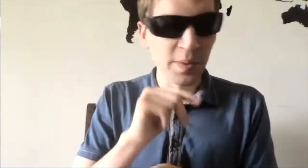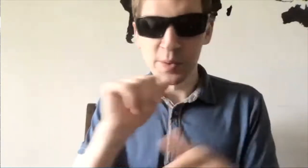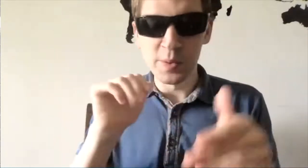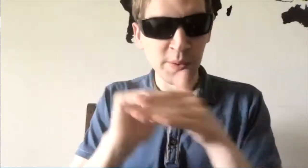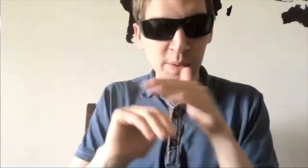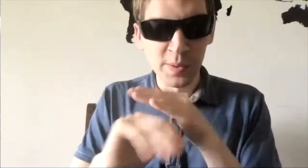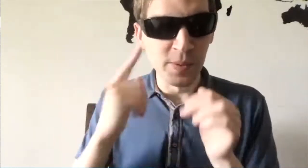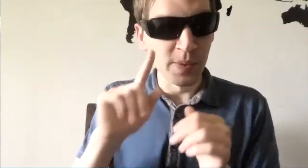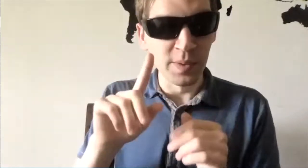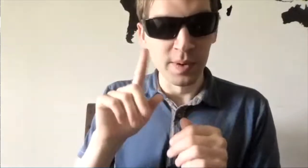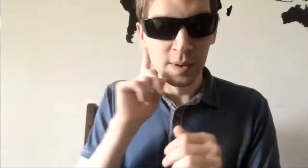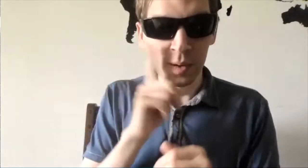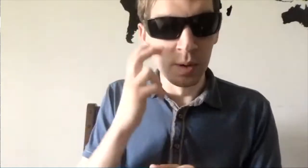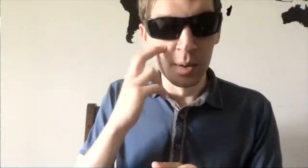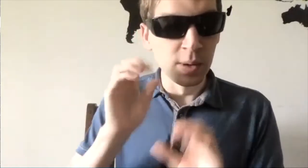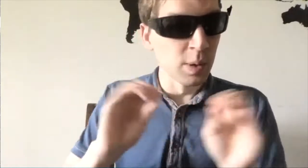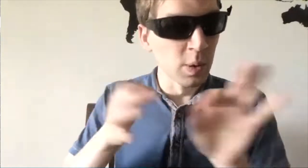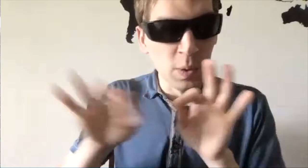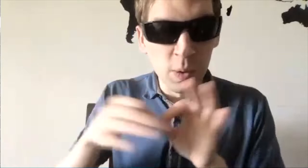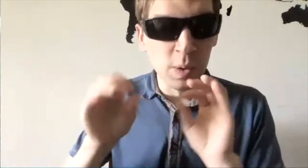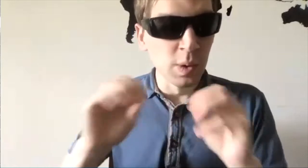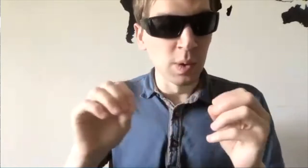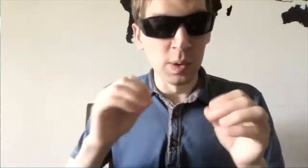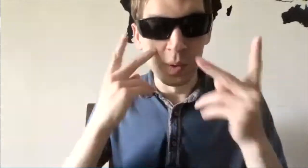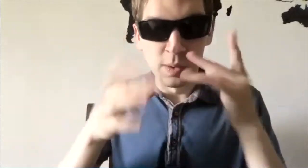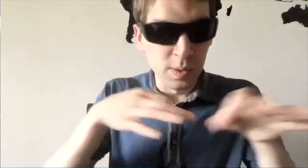that app it's the worst for accessibility